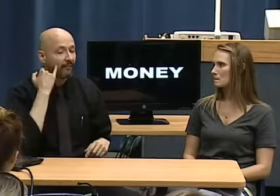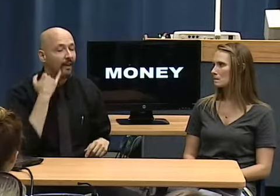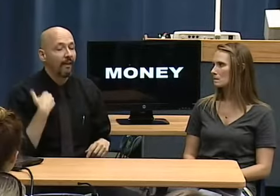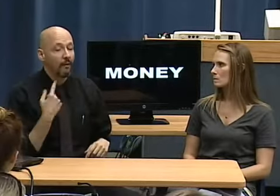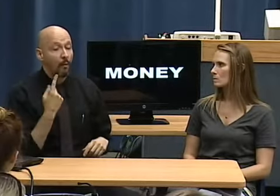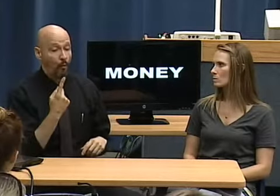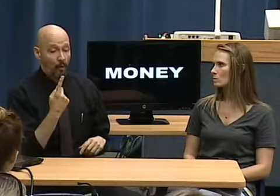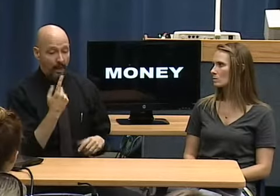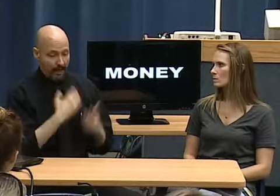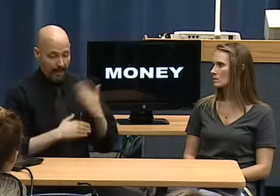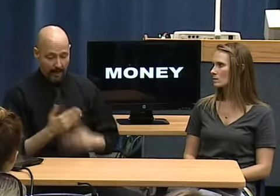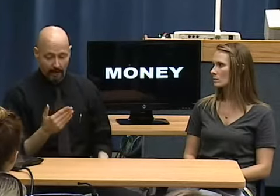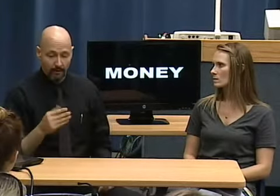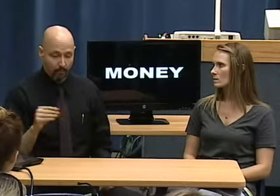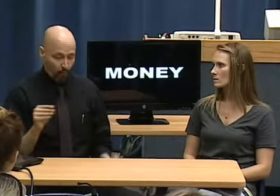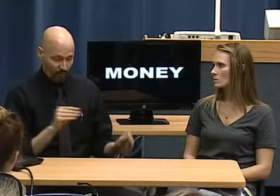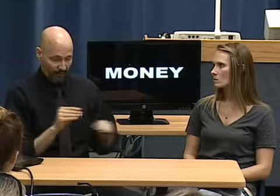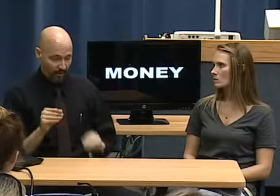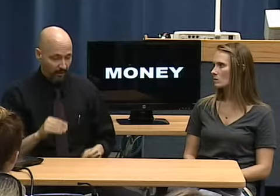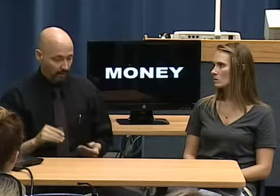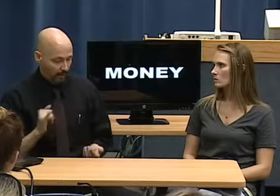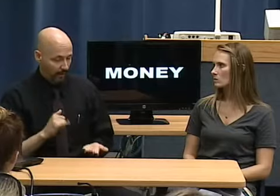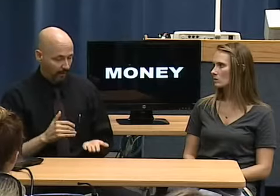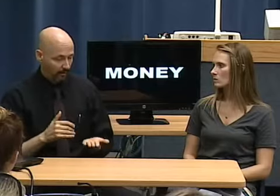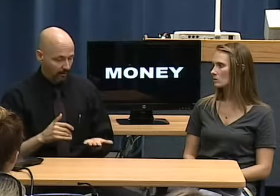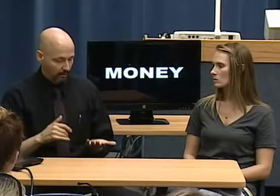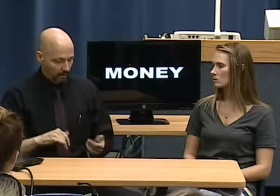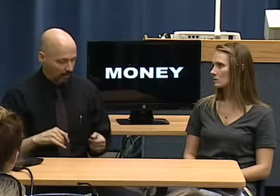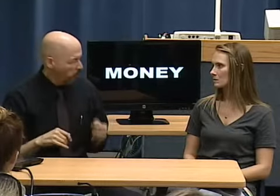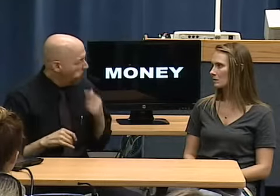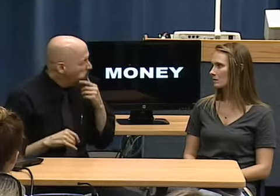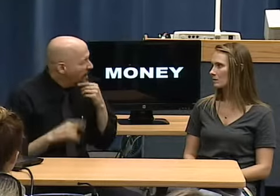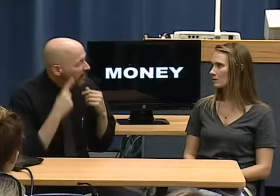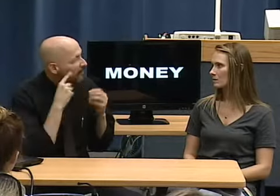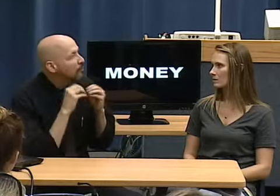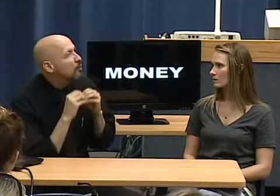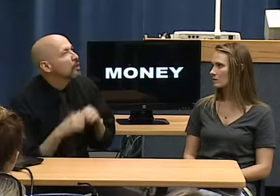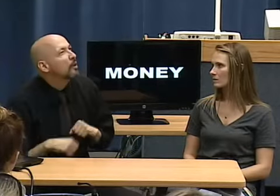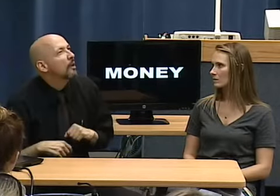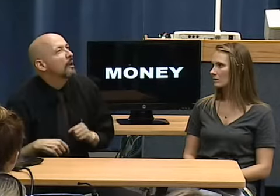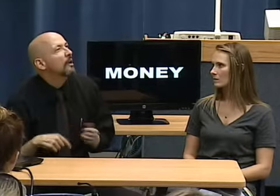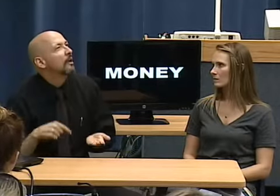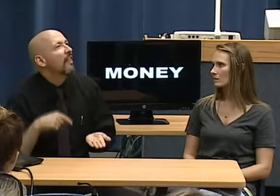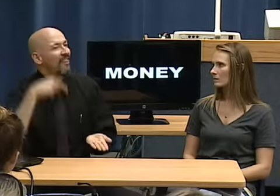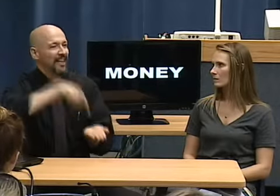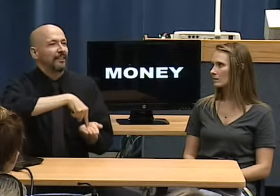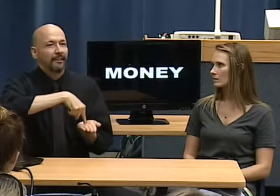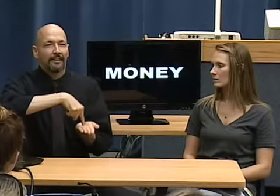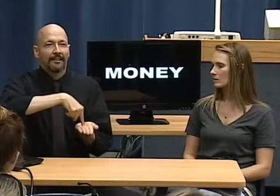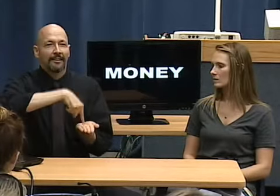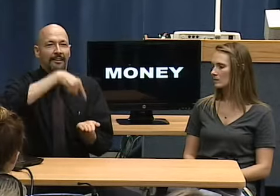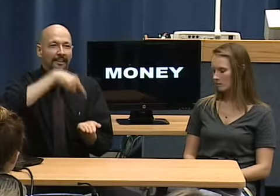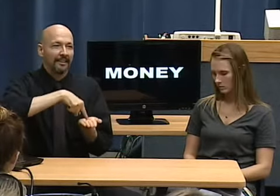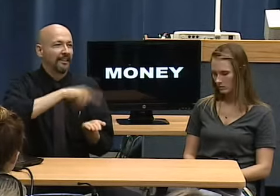That says if one hand moves, this hand stays... Think of more. This.